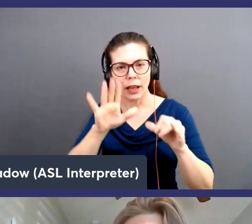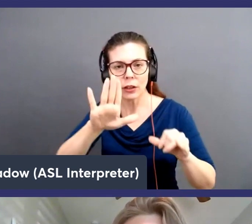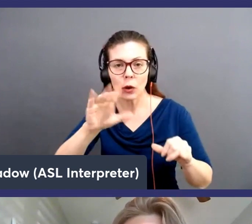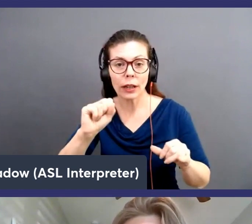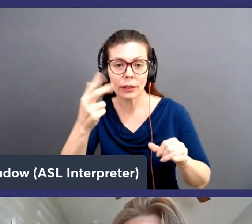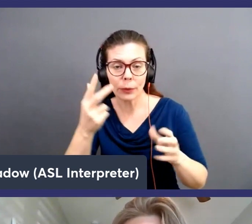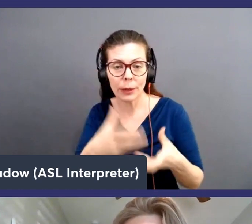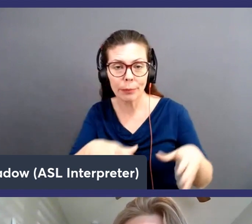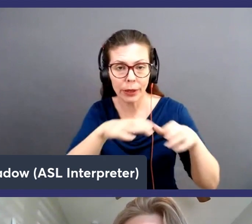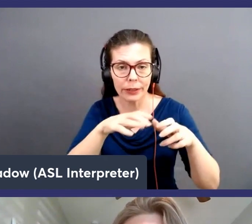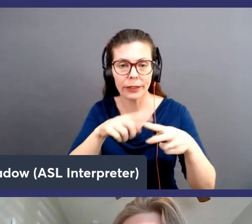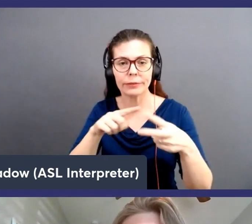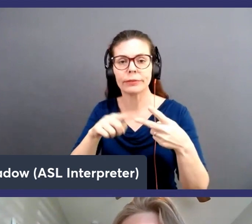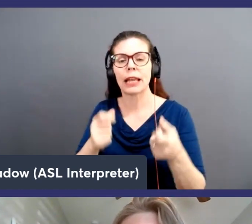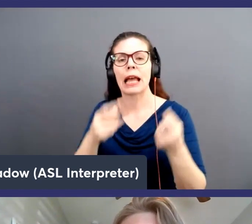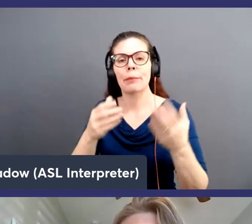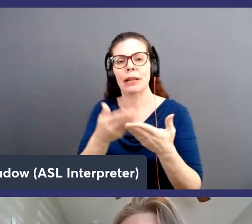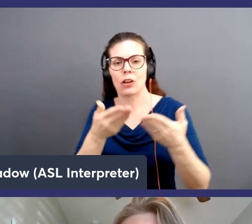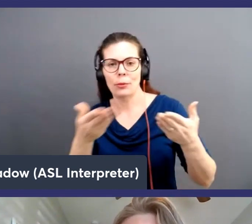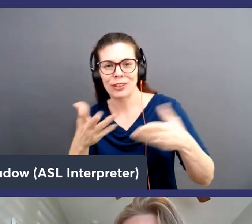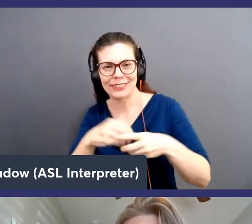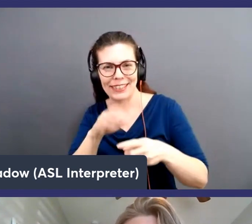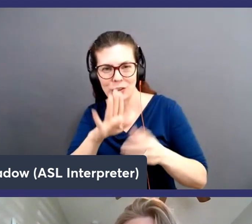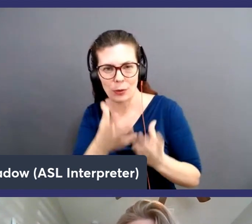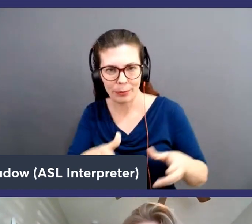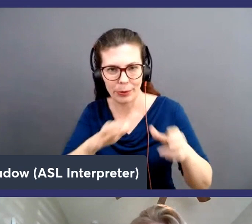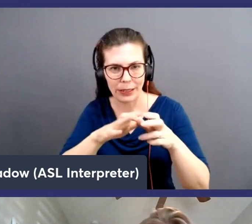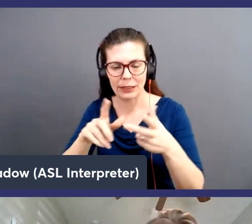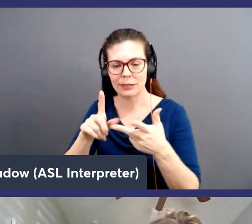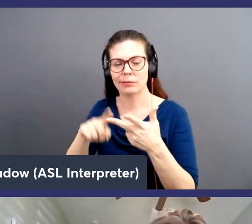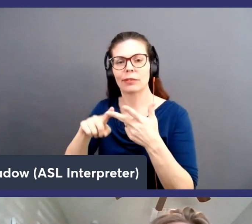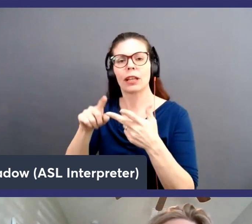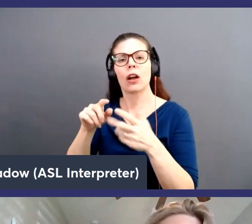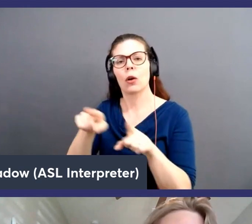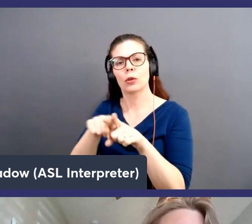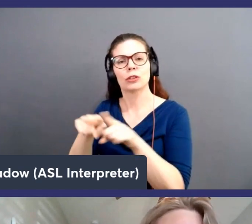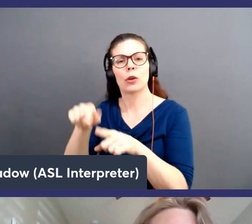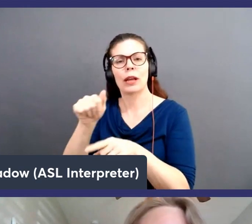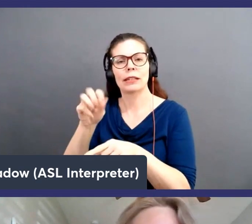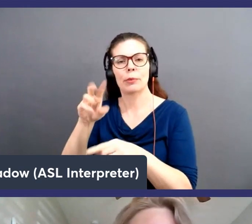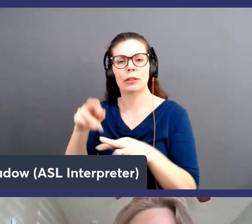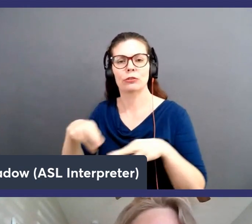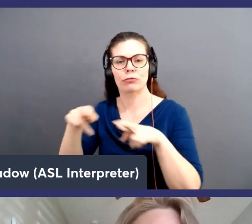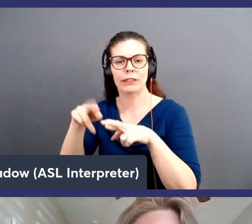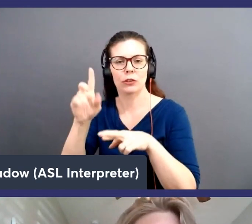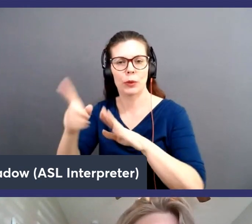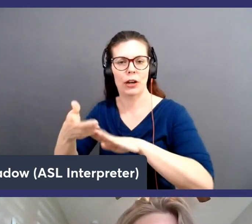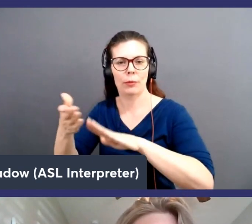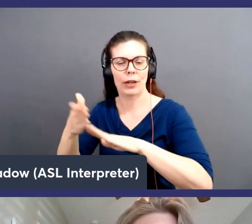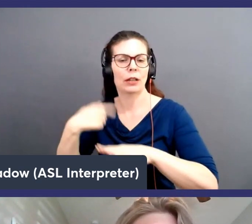the number of objects in your S3 bucket, and the AWS region where you are operating and we can do some estimations and get back to you.